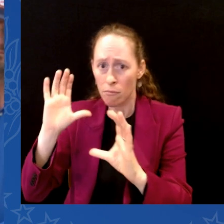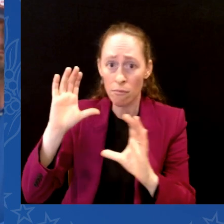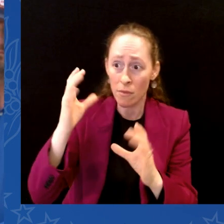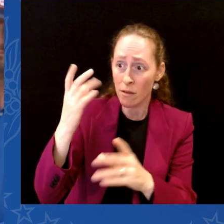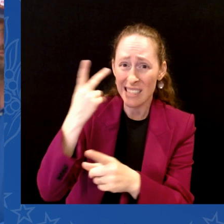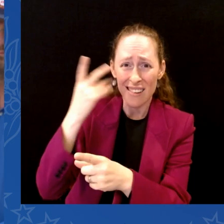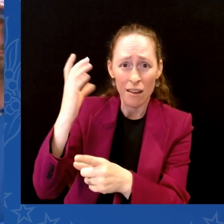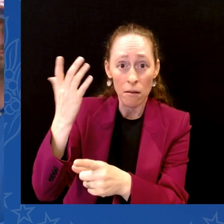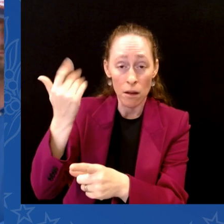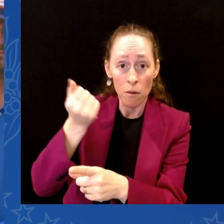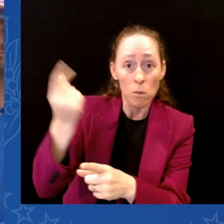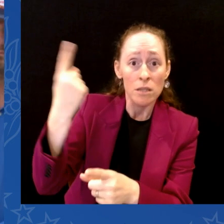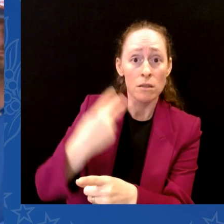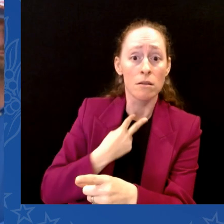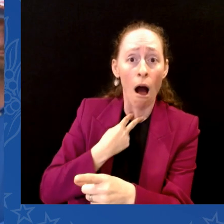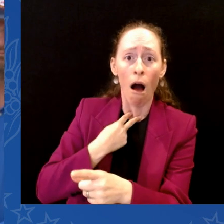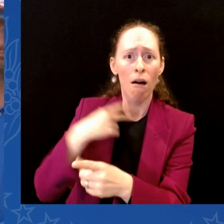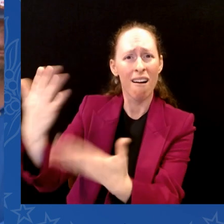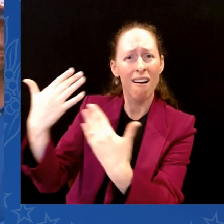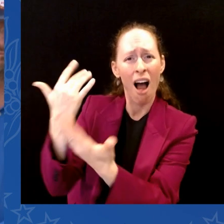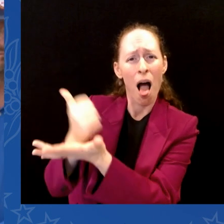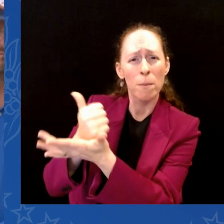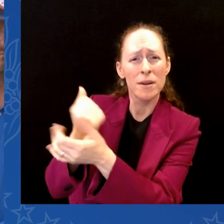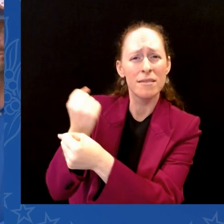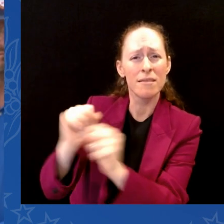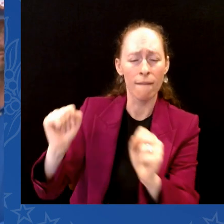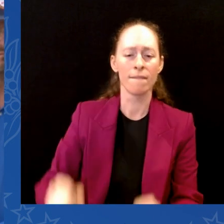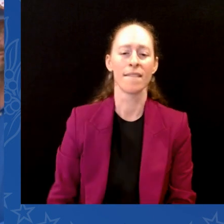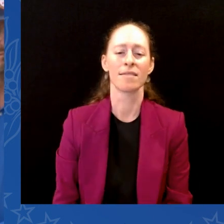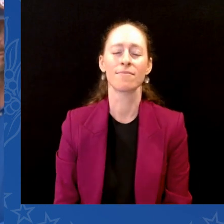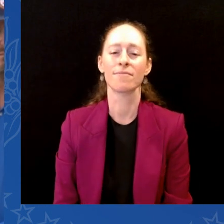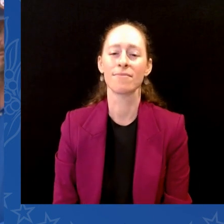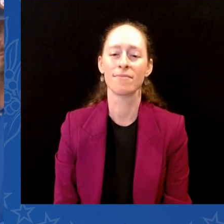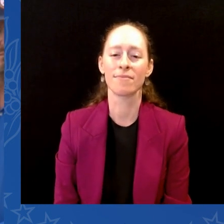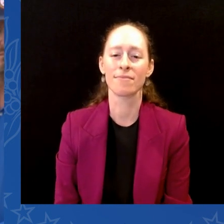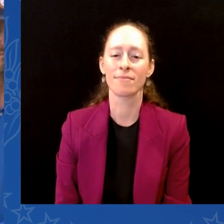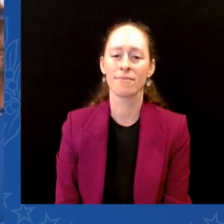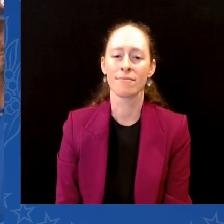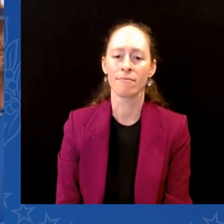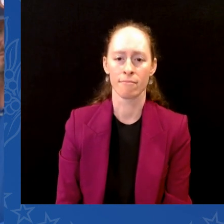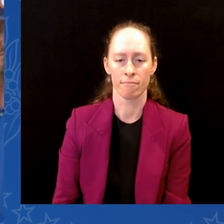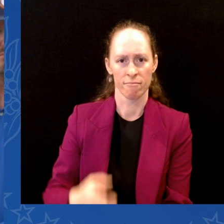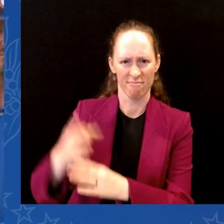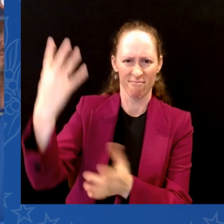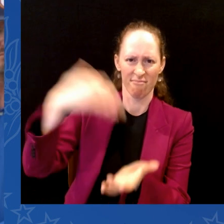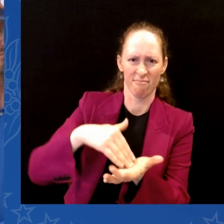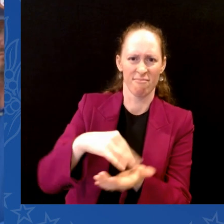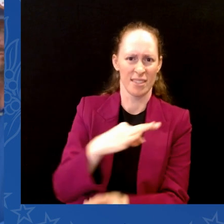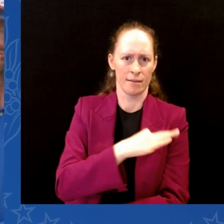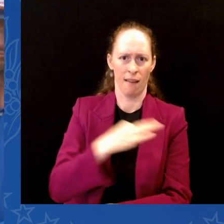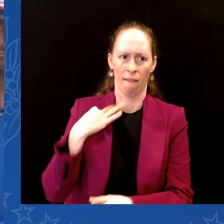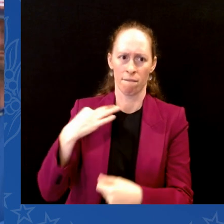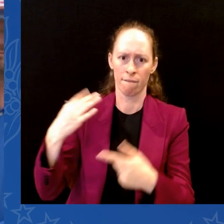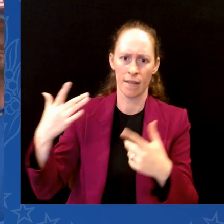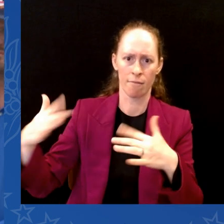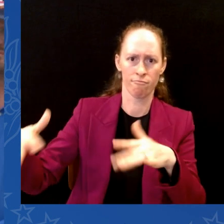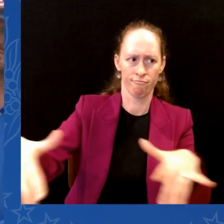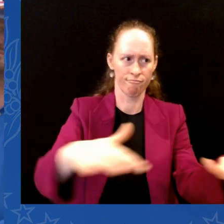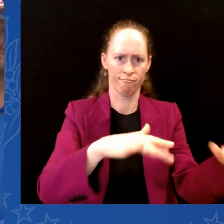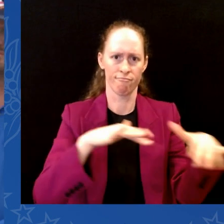personnel on the ground as I speak. The Army Corps of Engineers is providing emergency power to hospitals across the state,